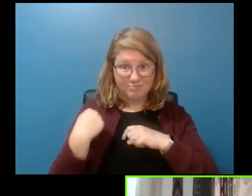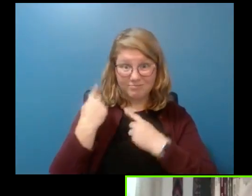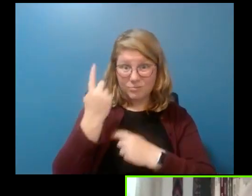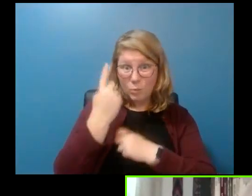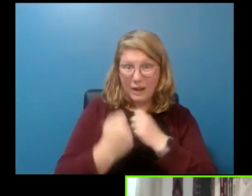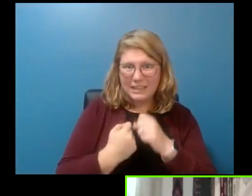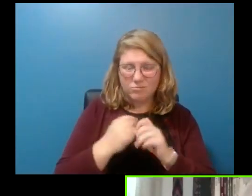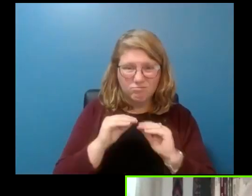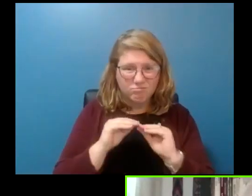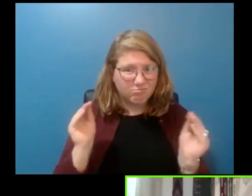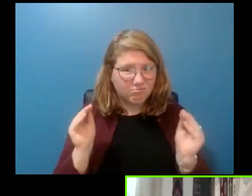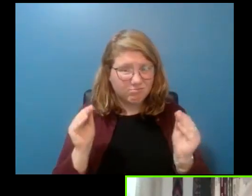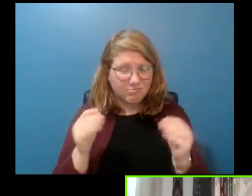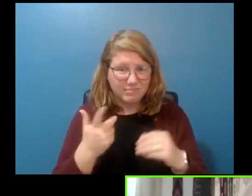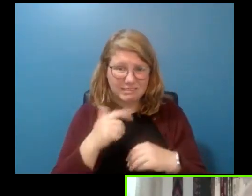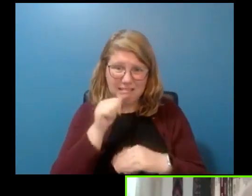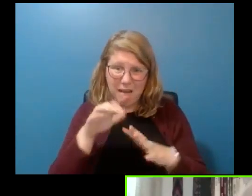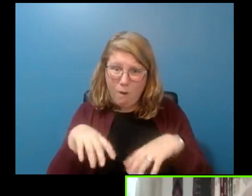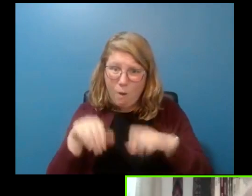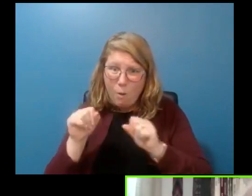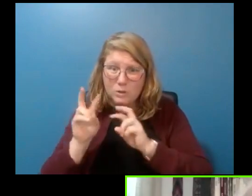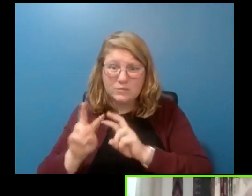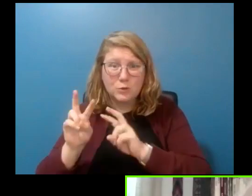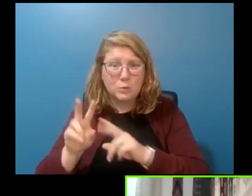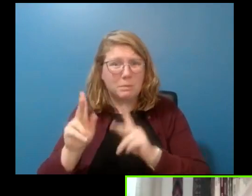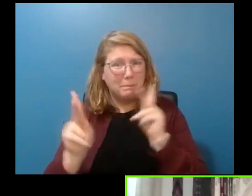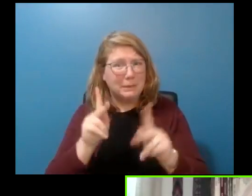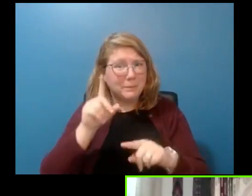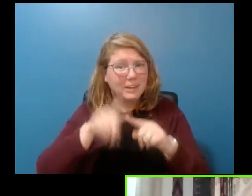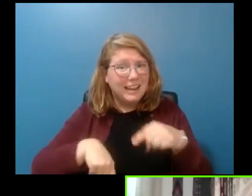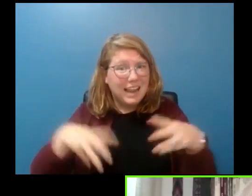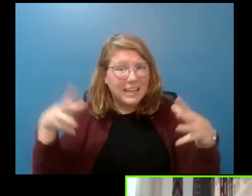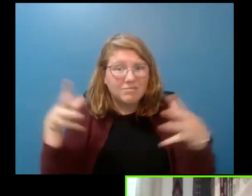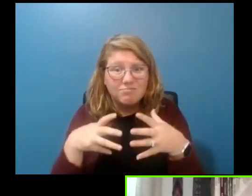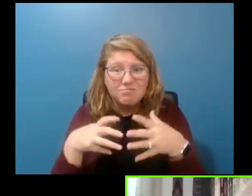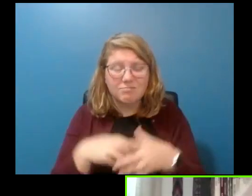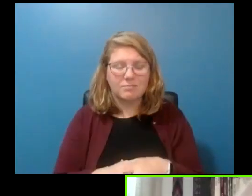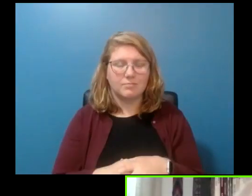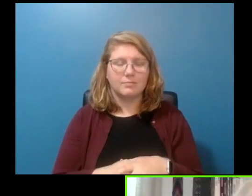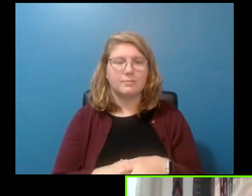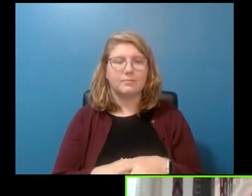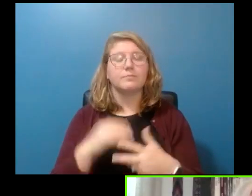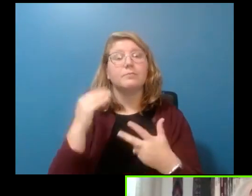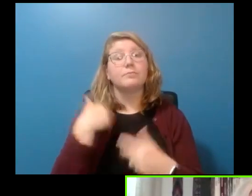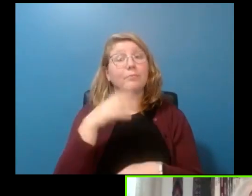graduation parties, something that they looked forward to for years. People didn't have their